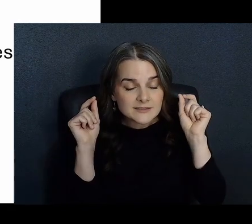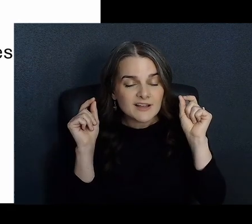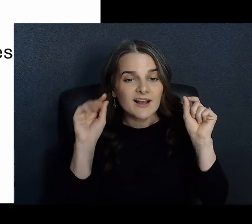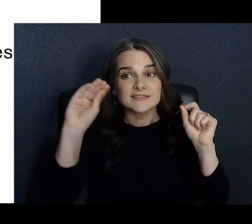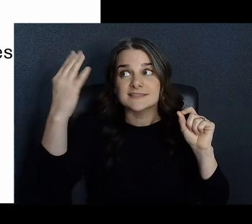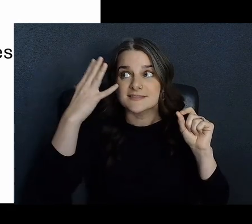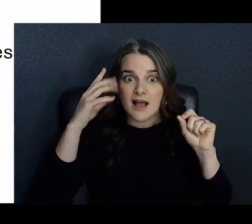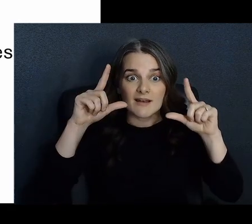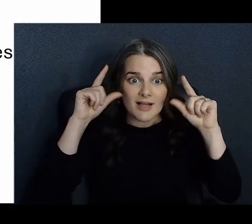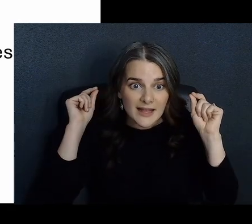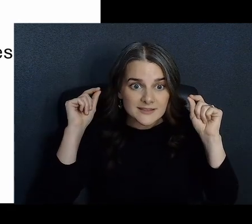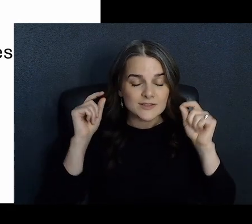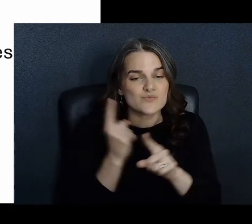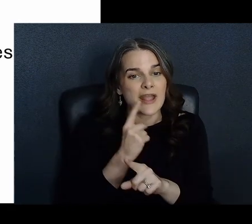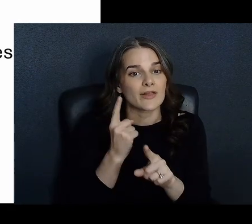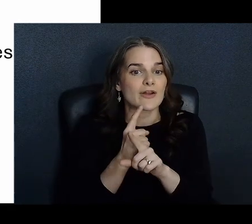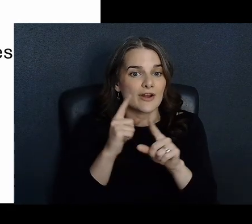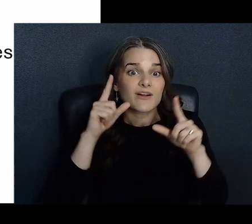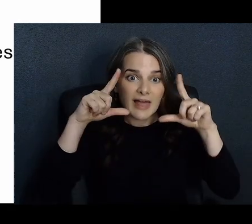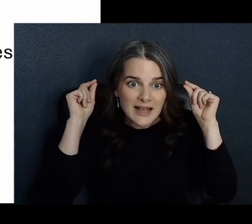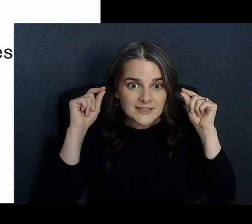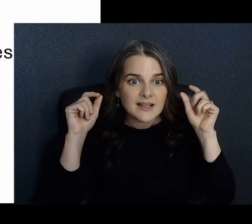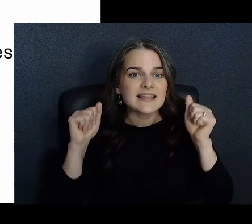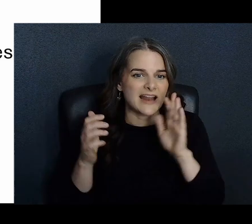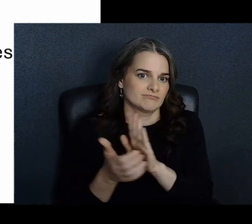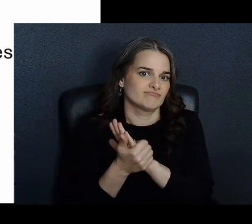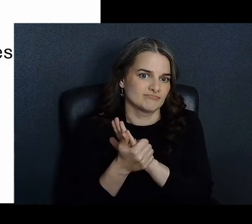and your regular spectacles. You can put that on there. When we loan these out, we loan them